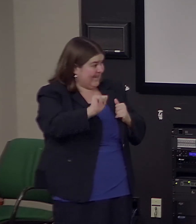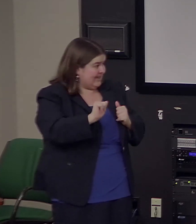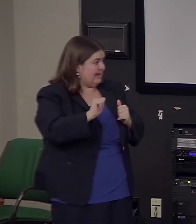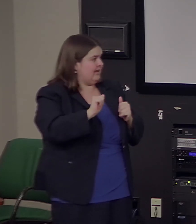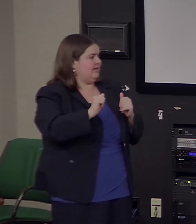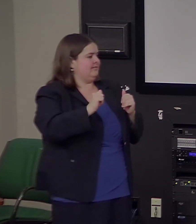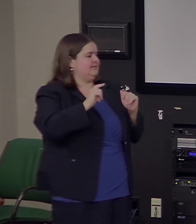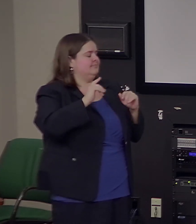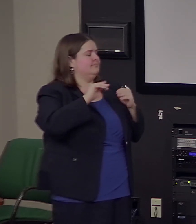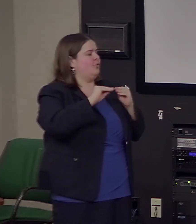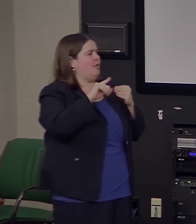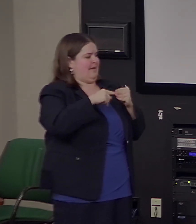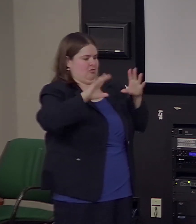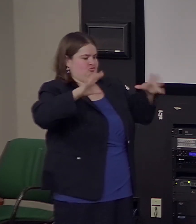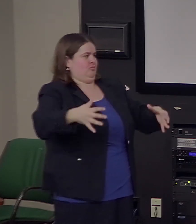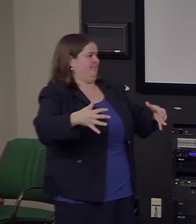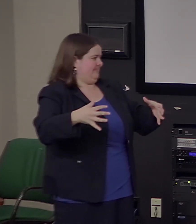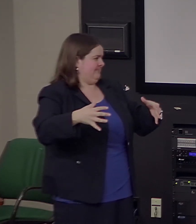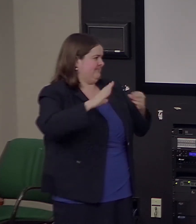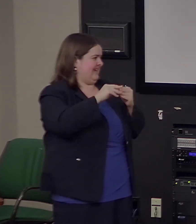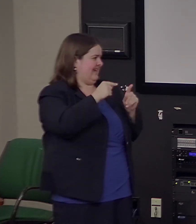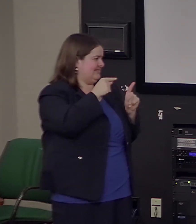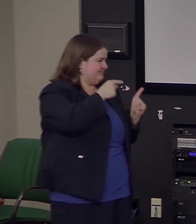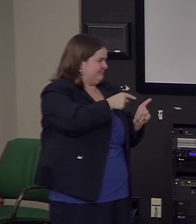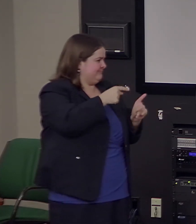We obviously see that at the group level